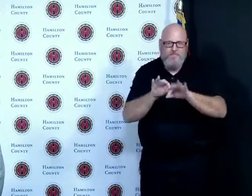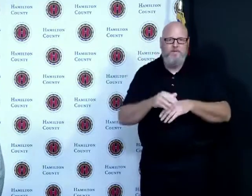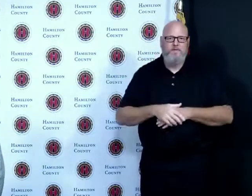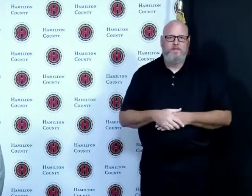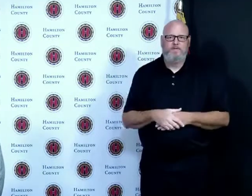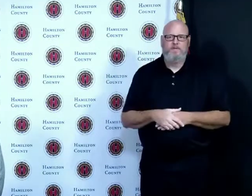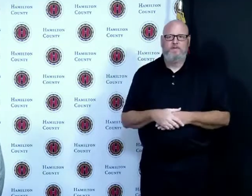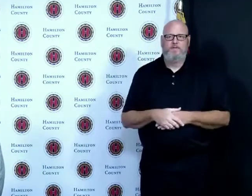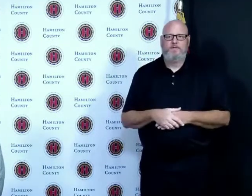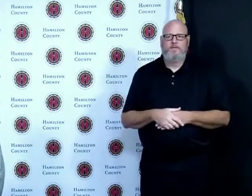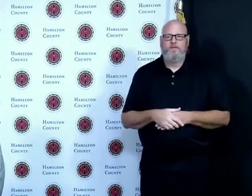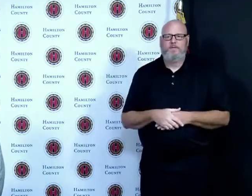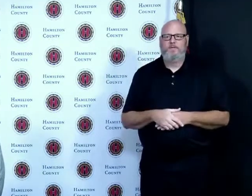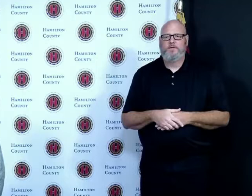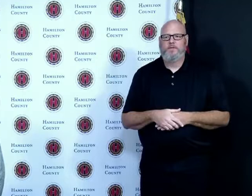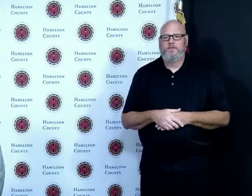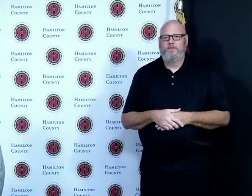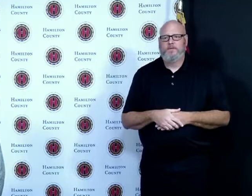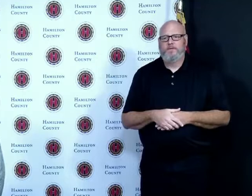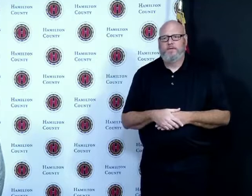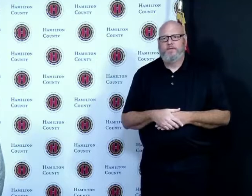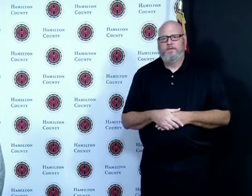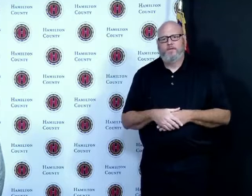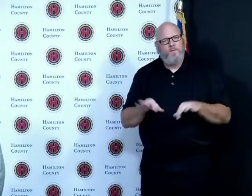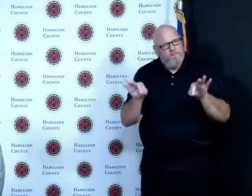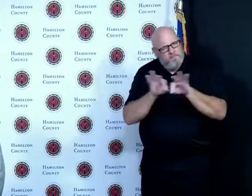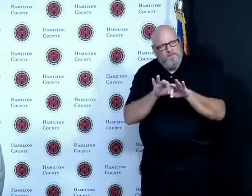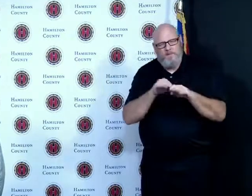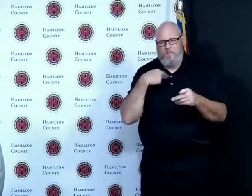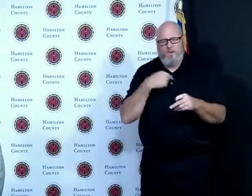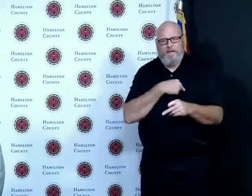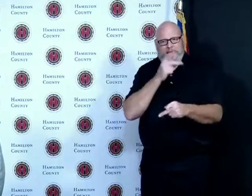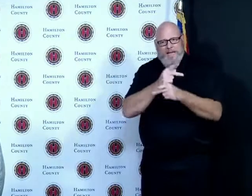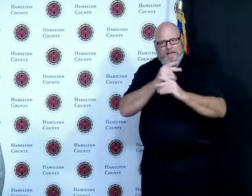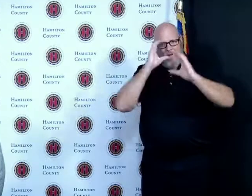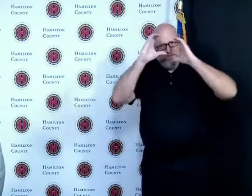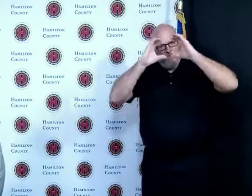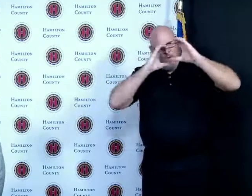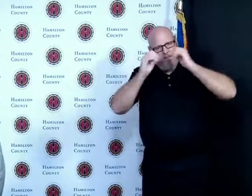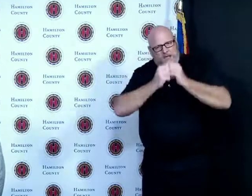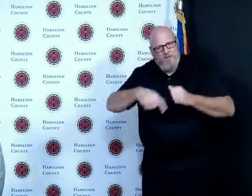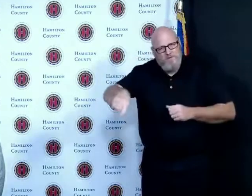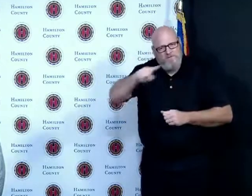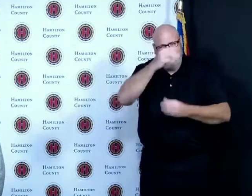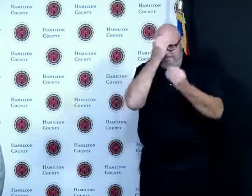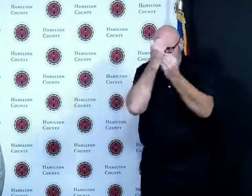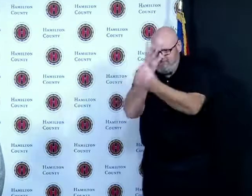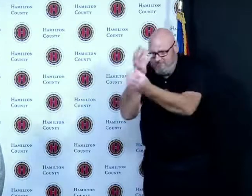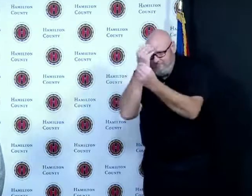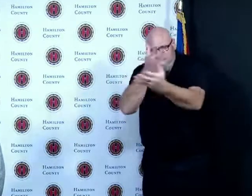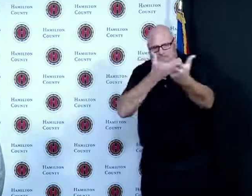in a way that we can receive and so we are again utilizing the local physicians the local